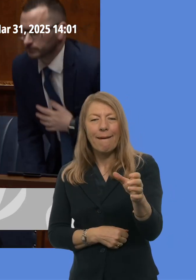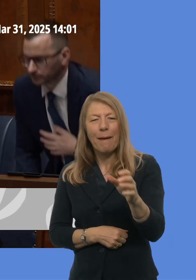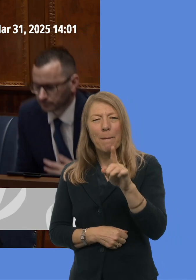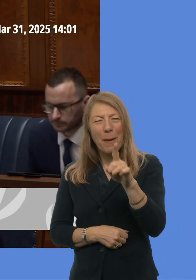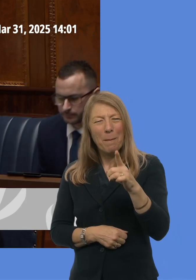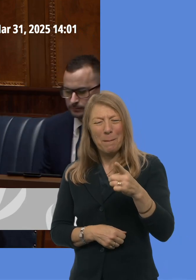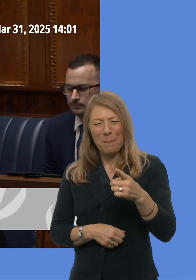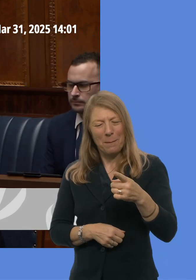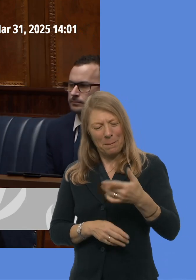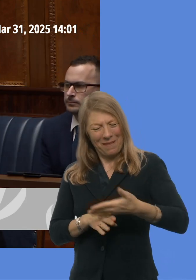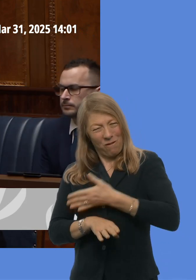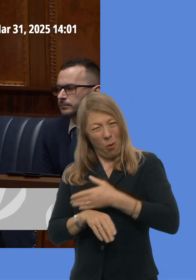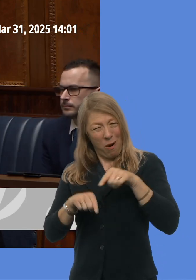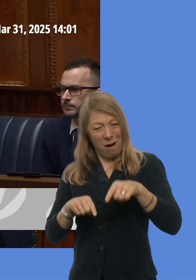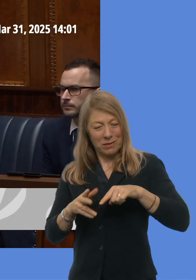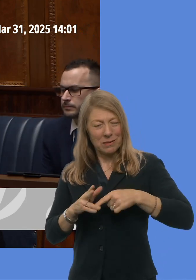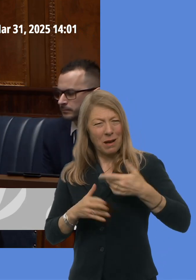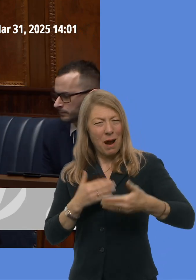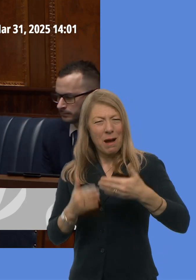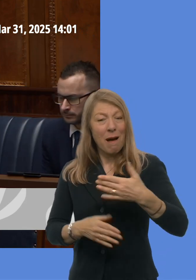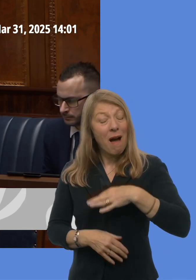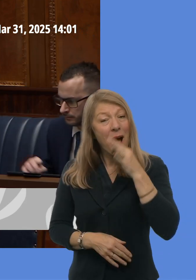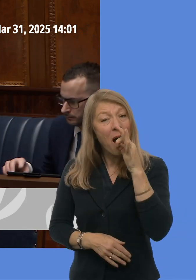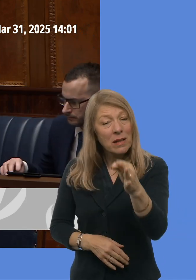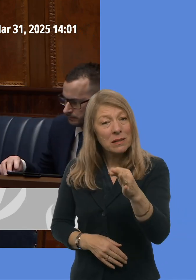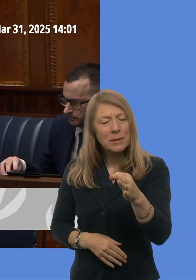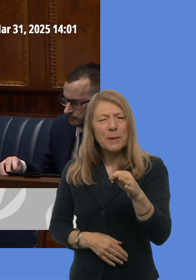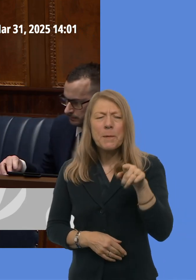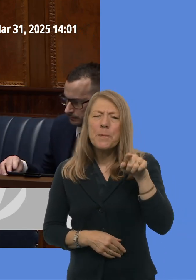the Deputy First Minister whether this will be a regulated appointment, by which I mean an